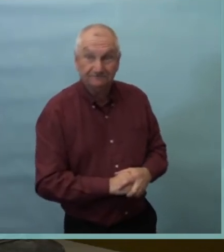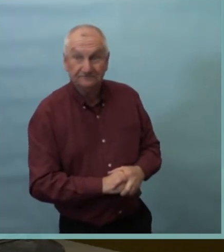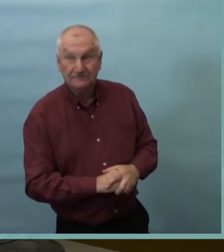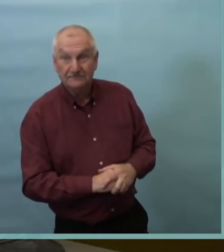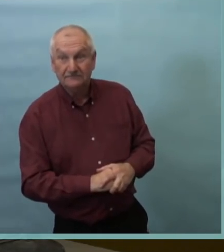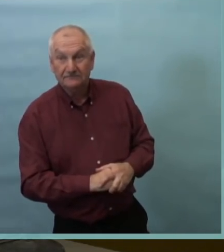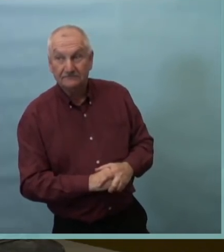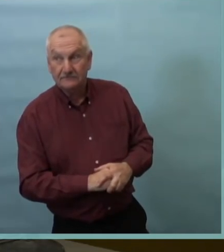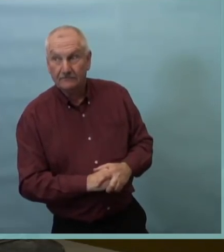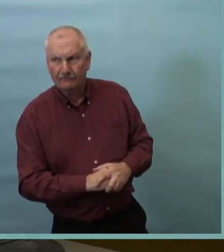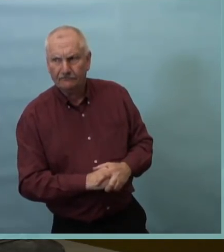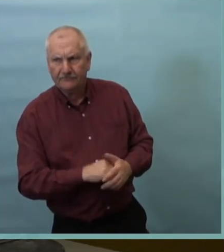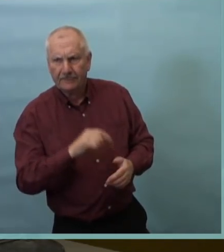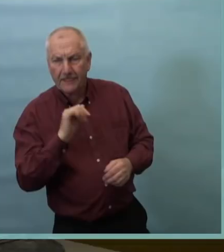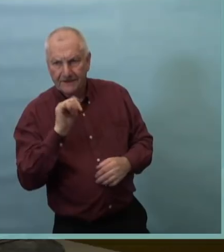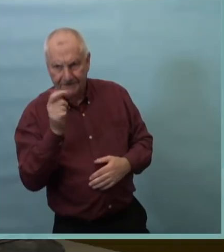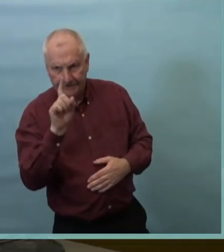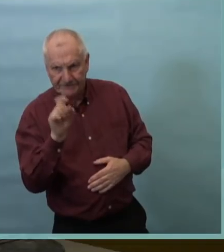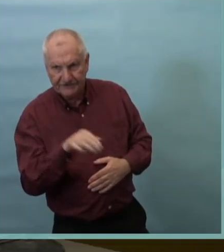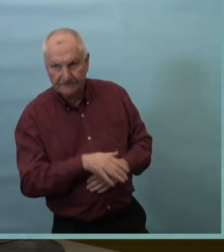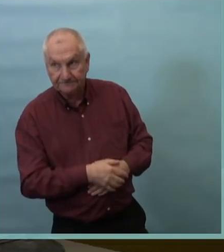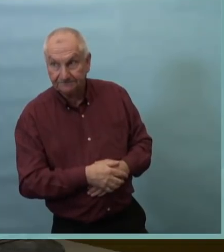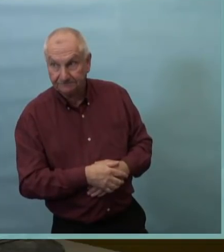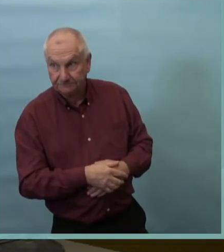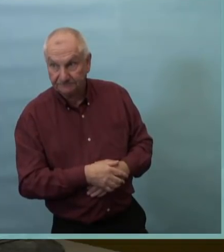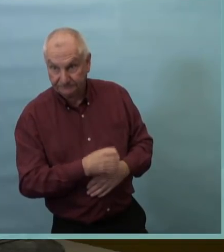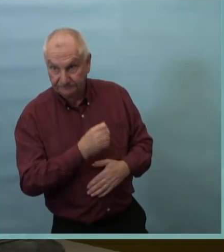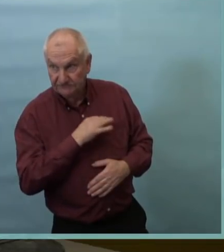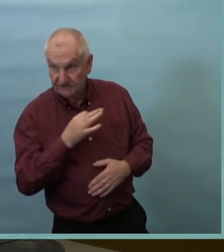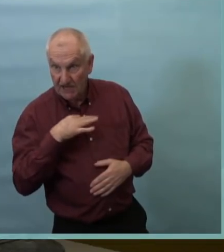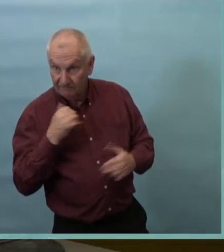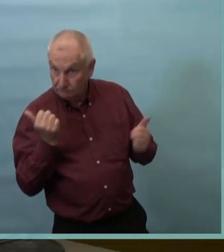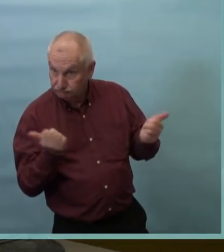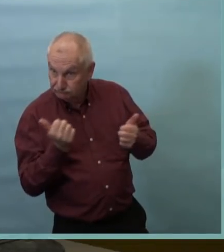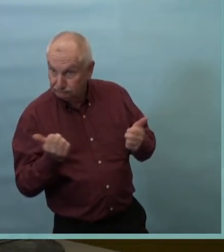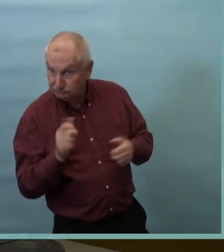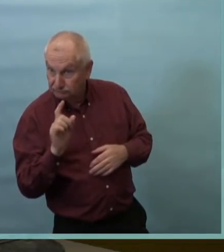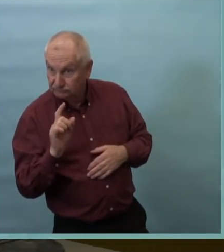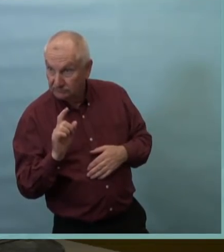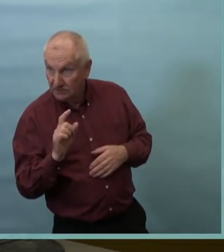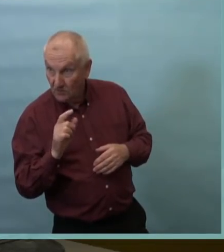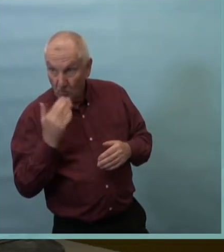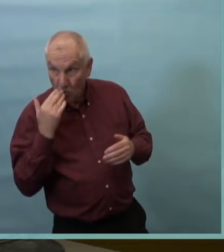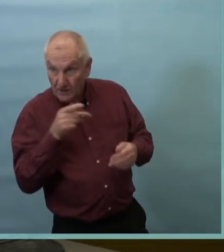requirements for each every resident has different number of hours and need care